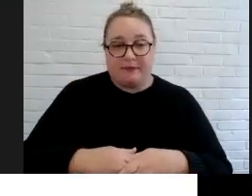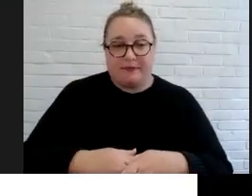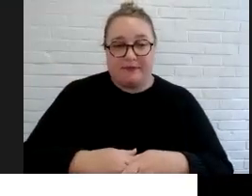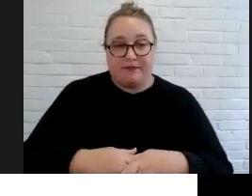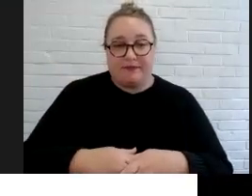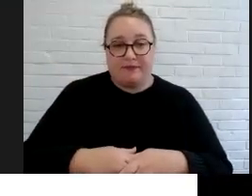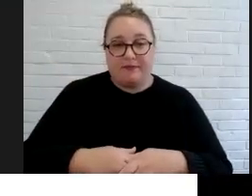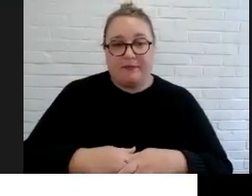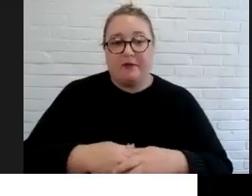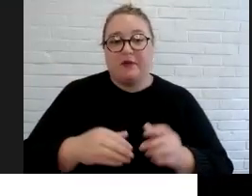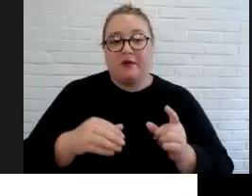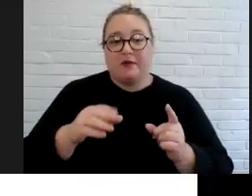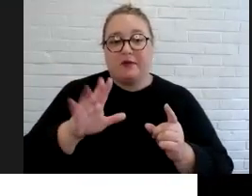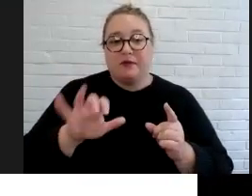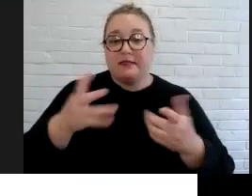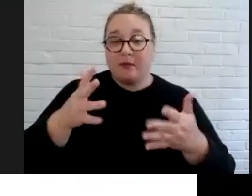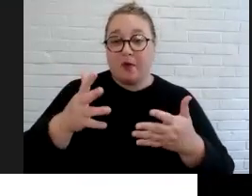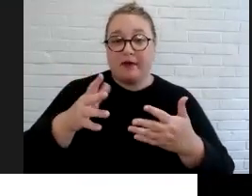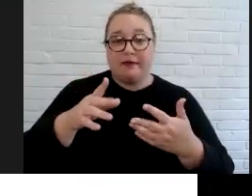at least those different methods then.